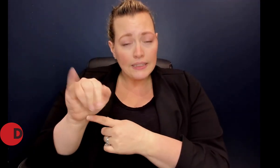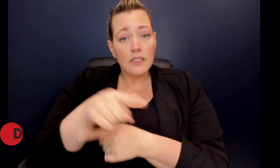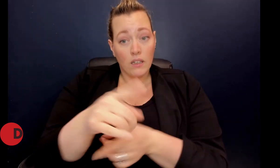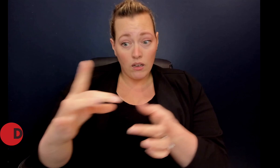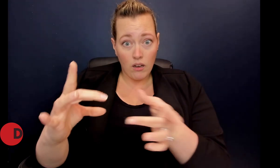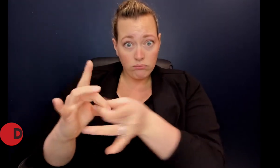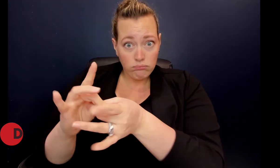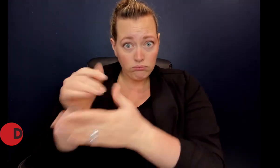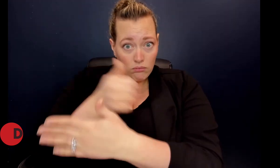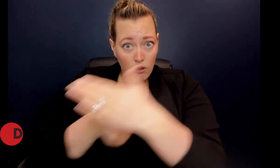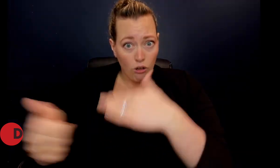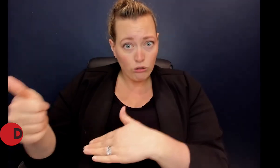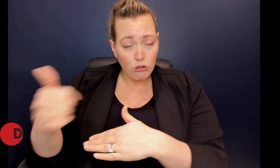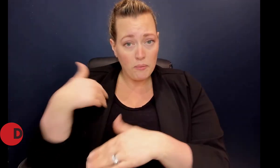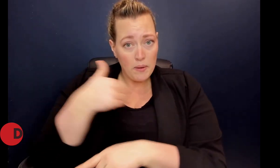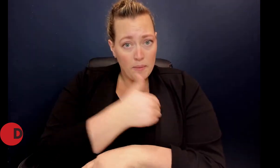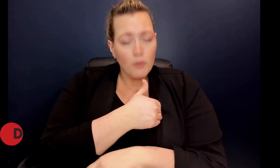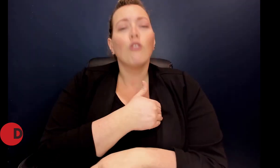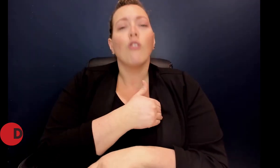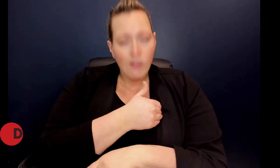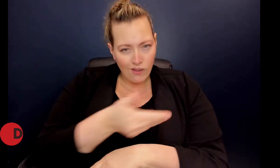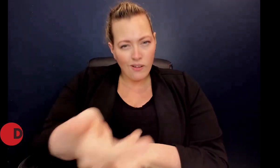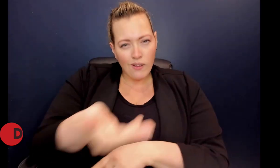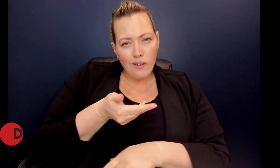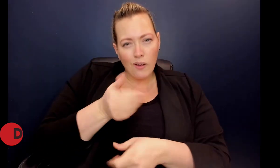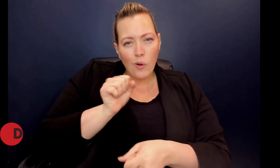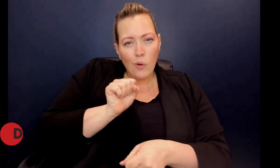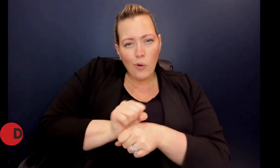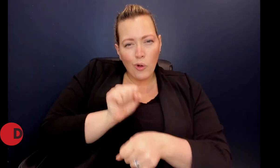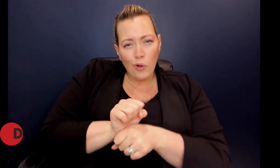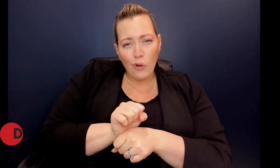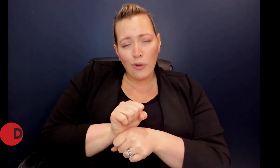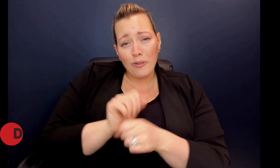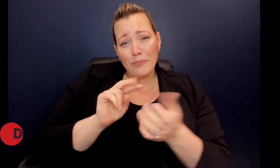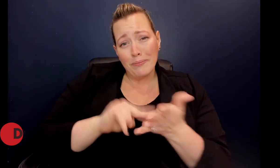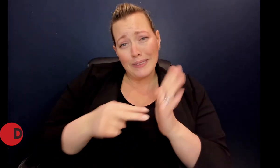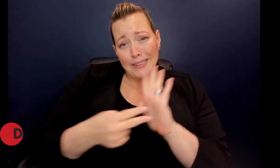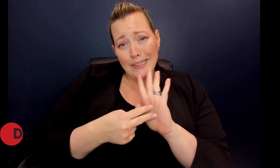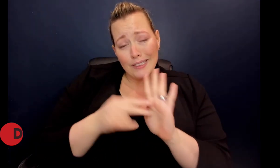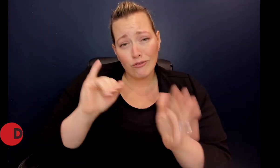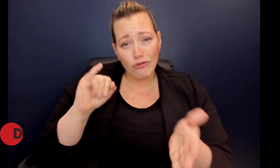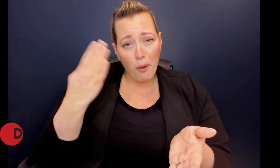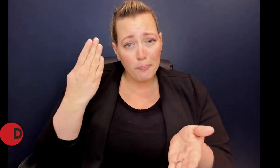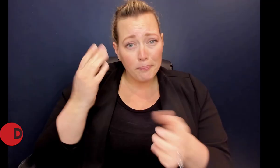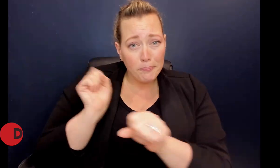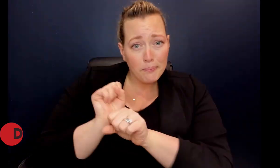are a member, they are more likely to hire you. That means jobs.